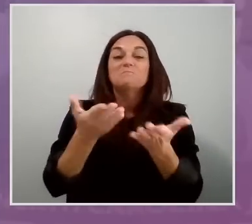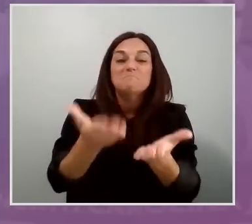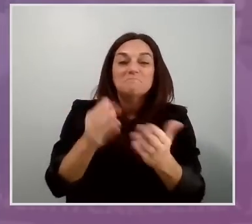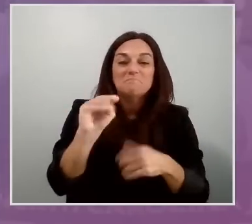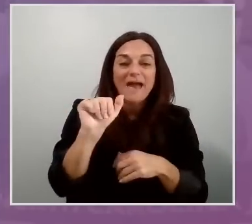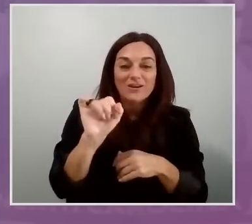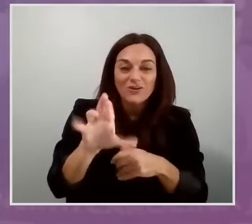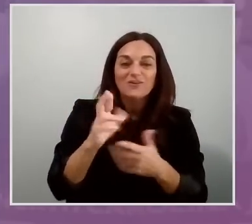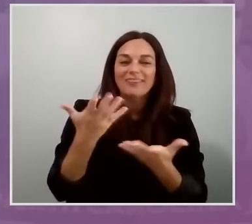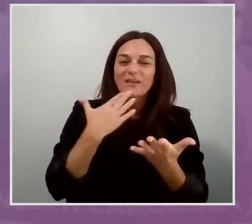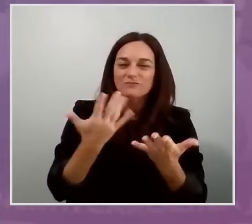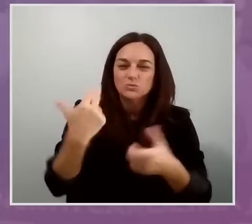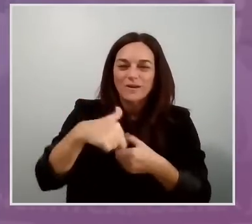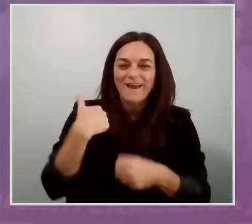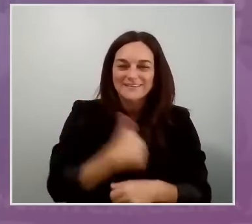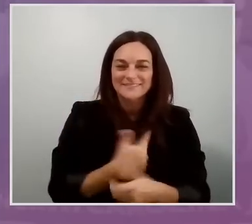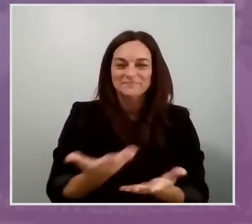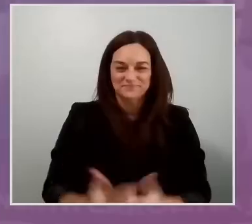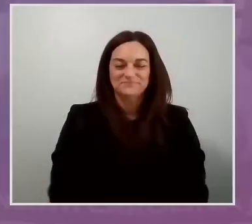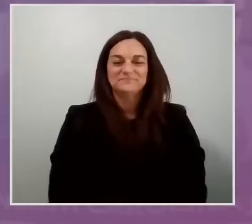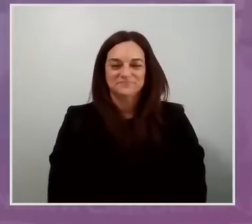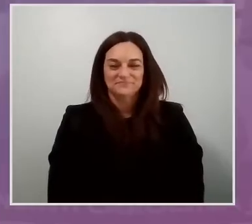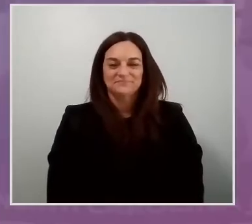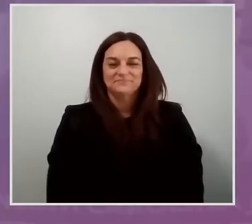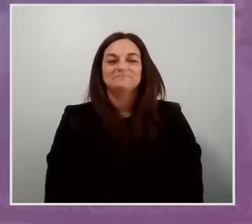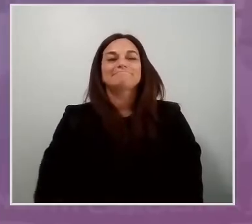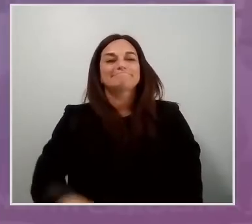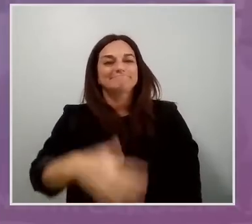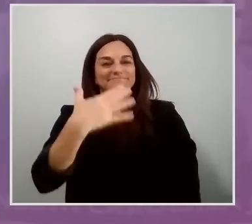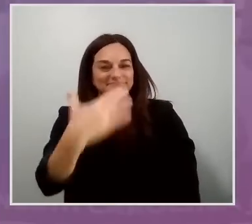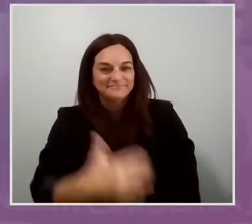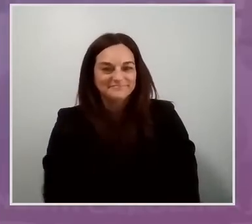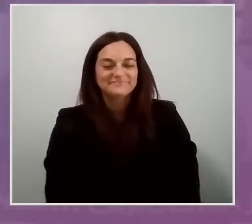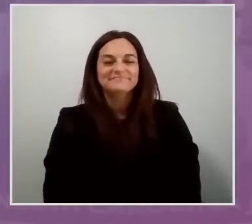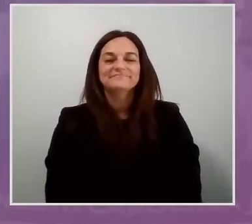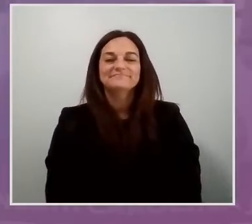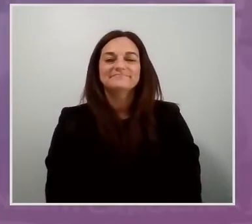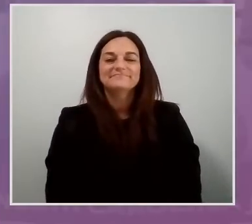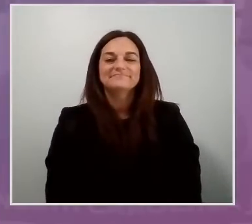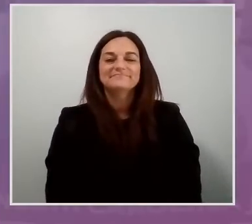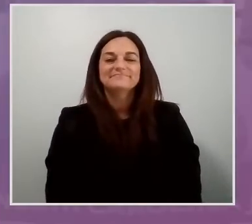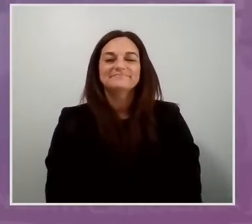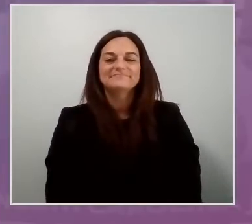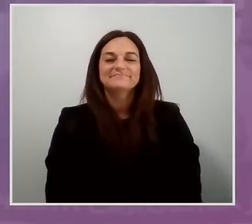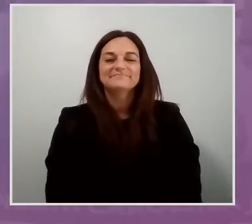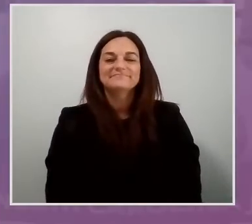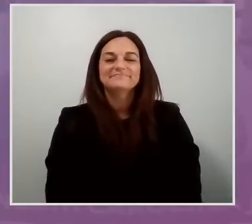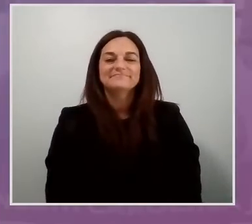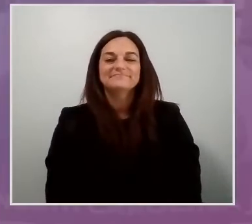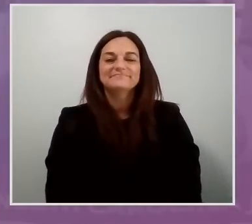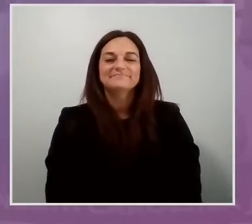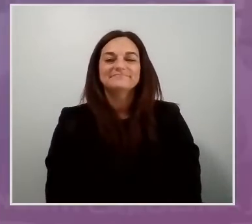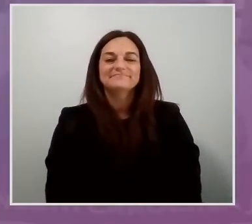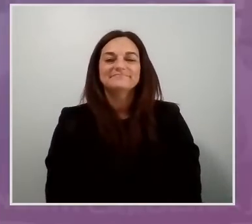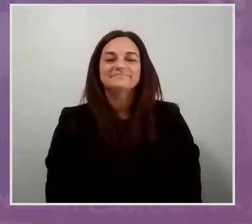THAT AGAINST YOU BECAUSE WE'RE ALL IN THIS TOGETHER. MAYOR MANHEIMER, THANK YOU SO